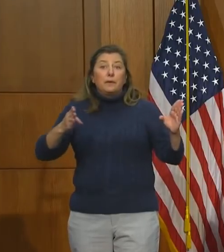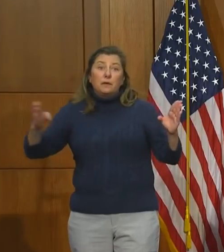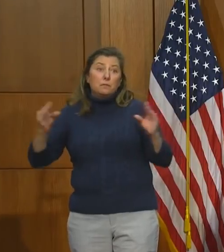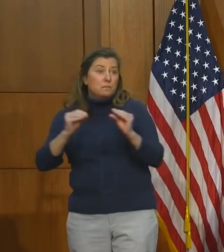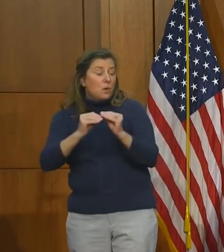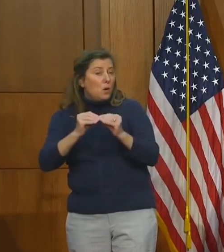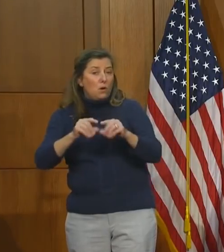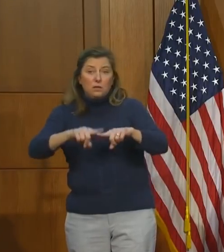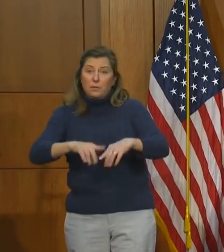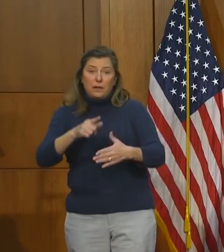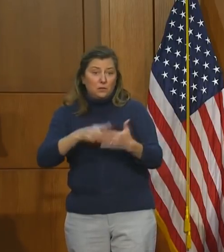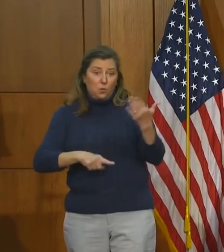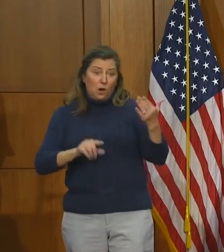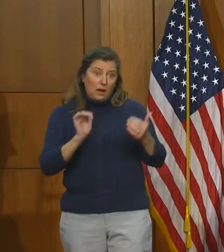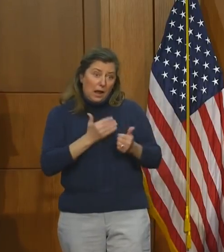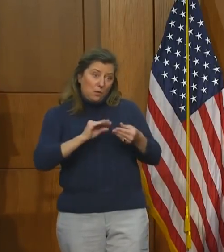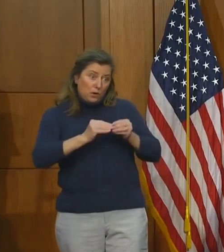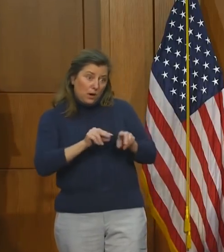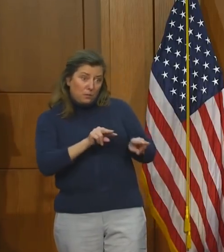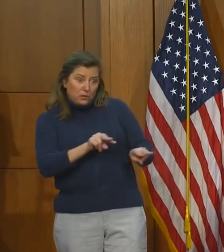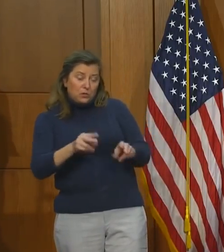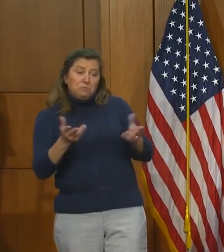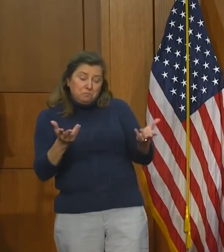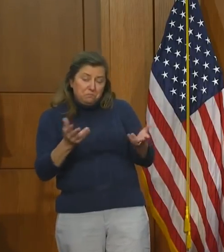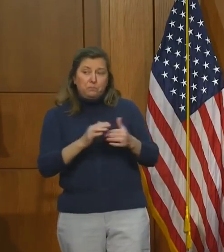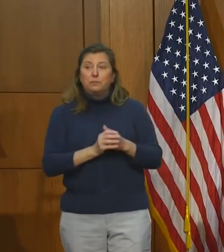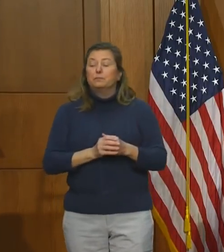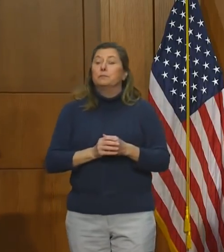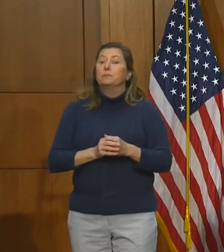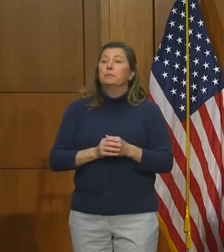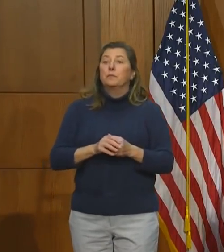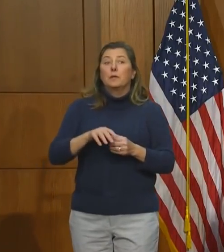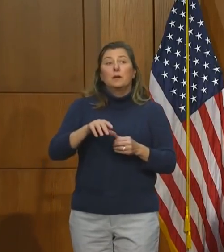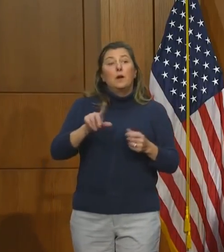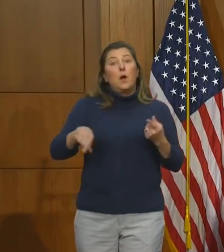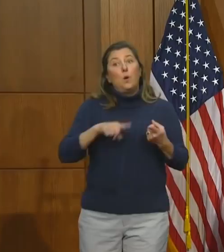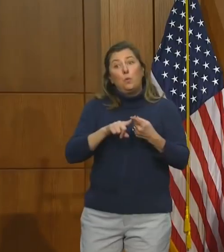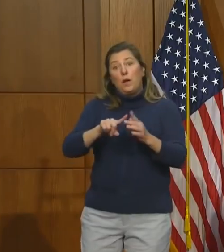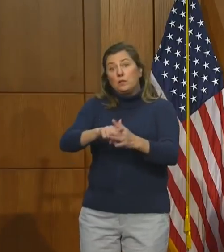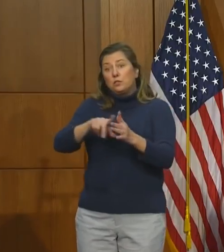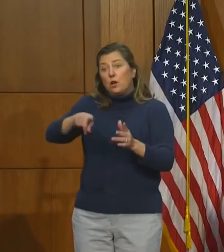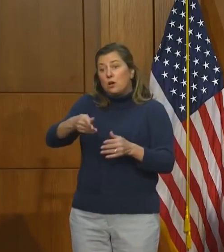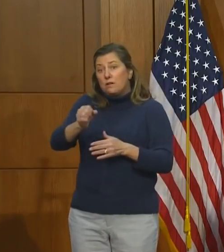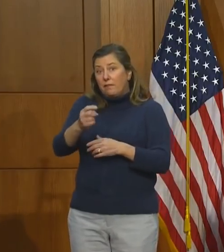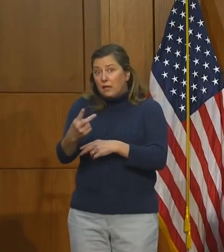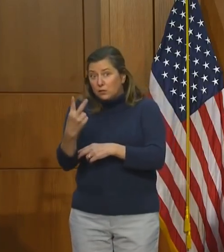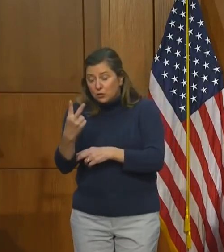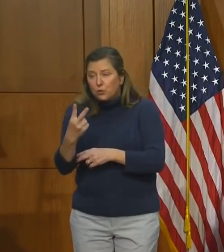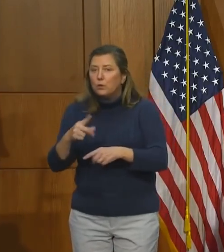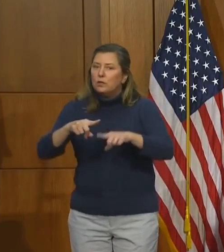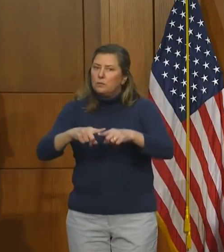ONE WE EXPECT IT WILL LAST A MINIMUM OF TWO WEEKS AND IT MAY LAST LONGER DEPENDING ON WHAT